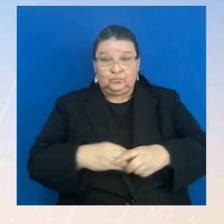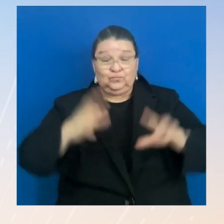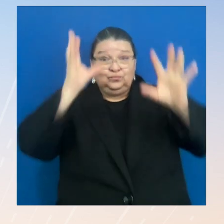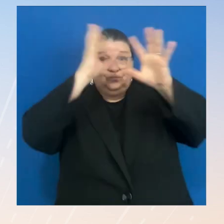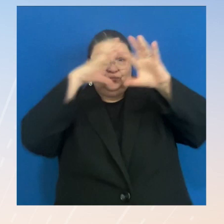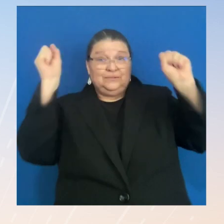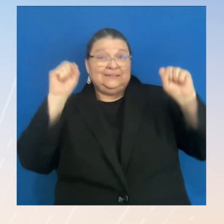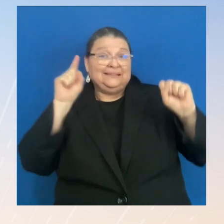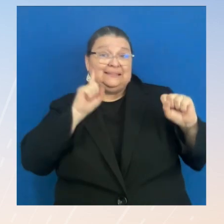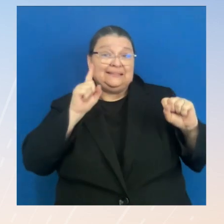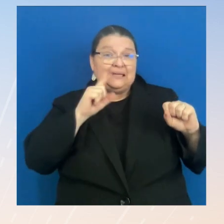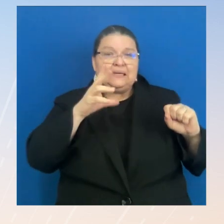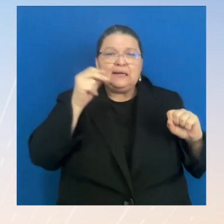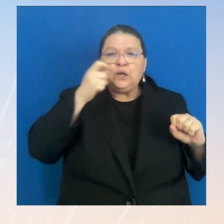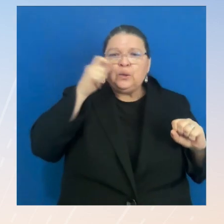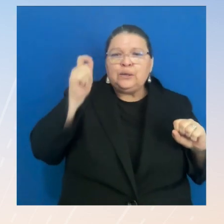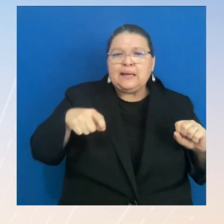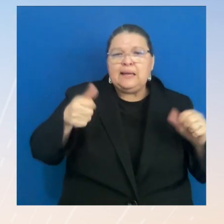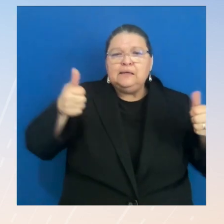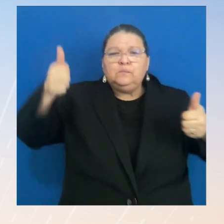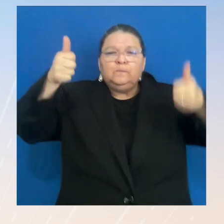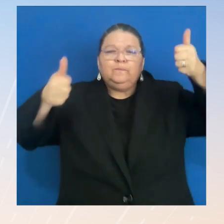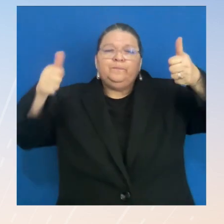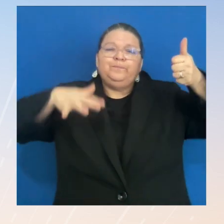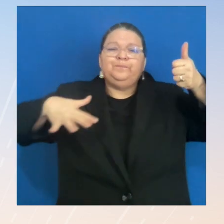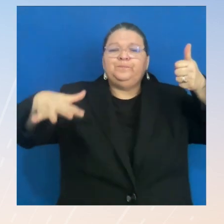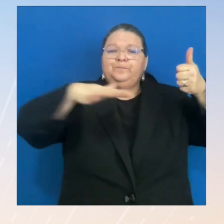they need the most is more war planes and fighter jets.